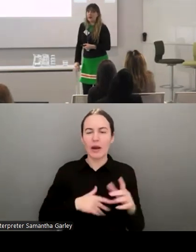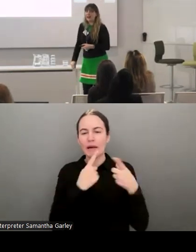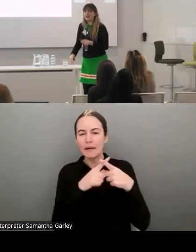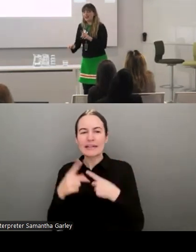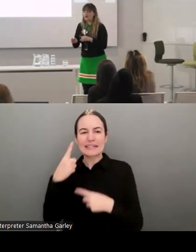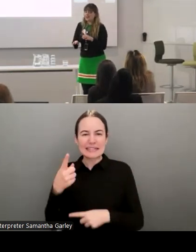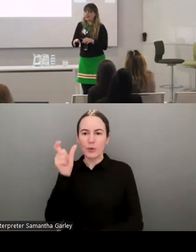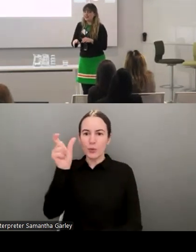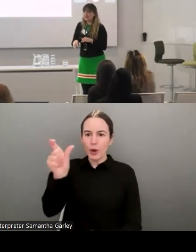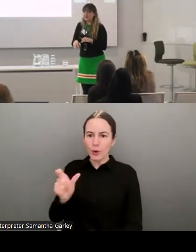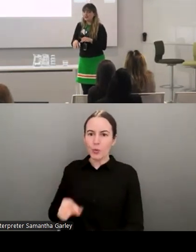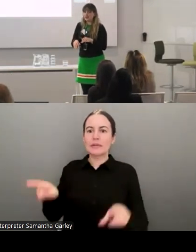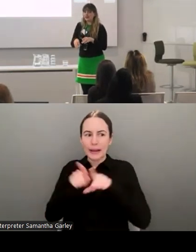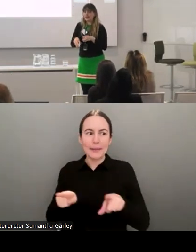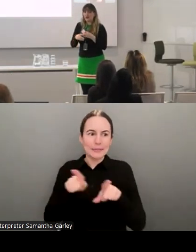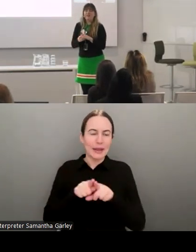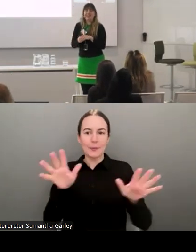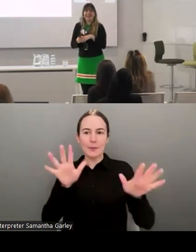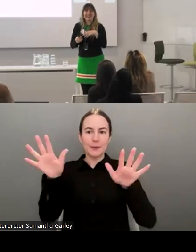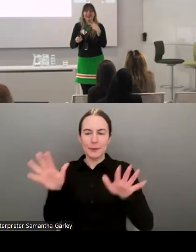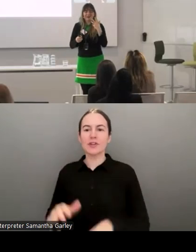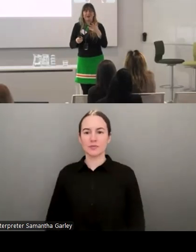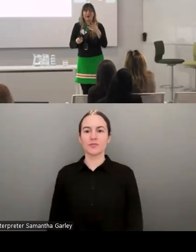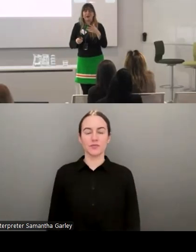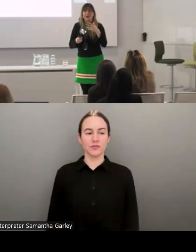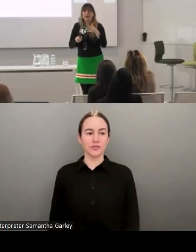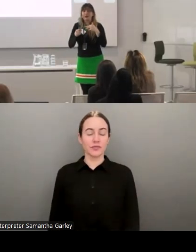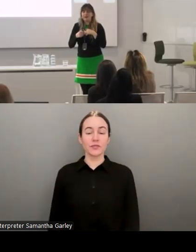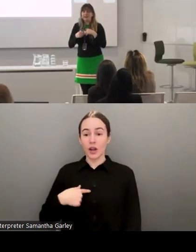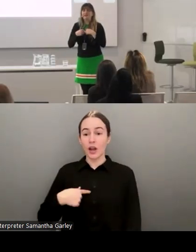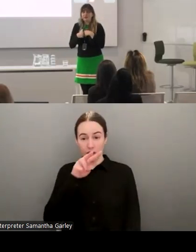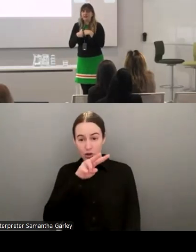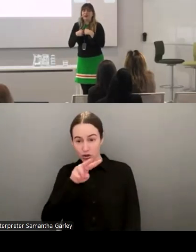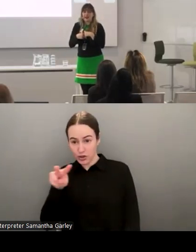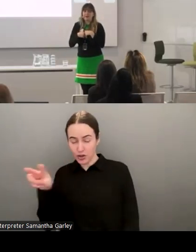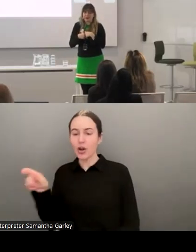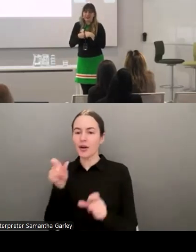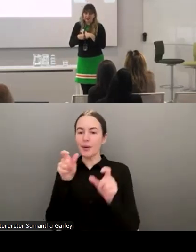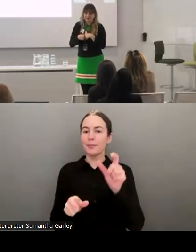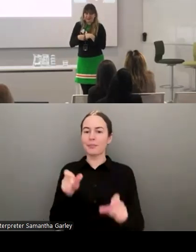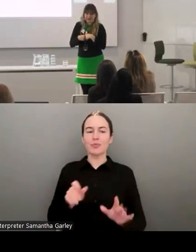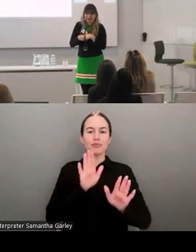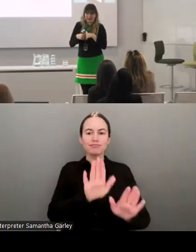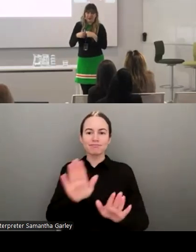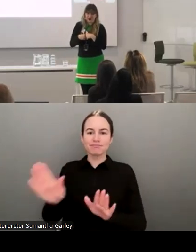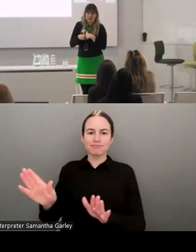And I was, like, reading all this literature and all of it, again, was about people individually writing about living with disability on their own.